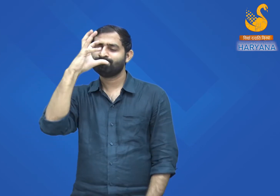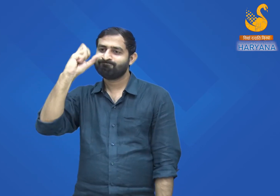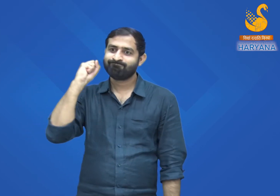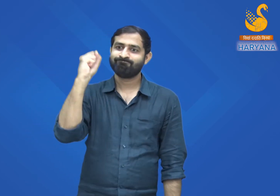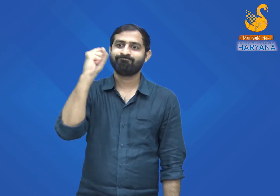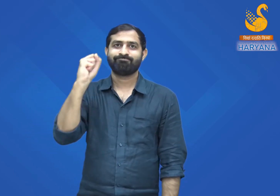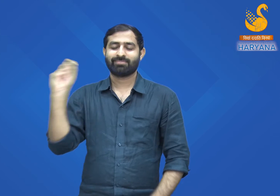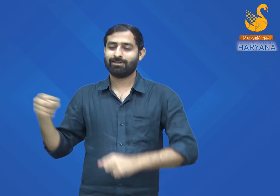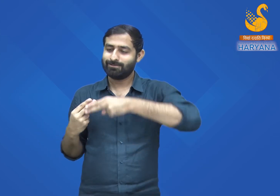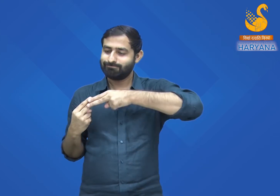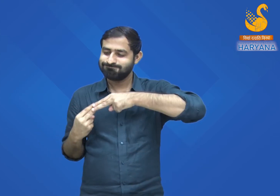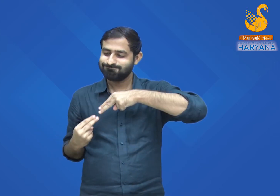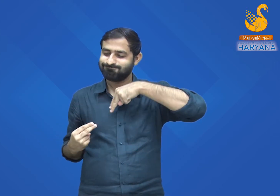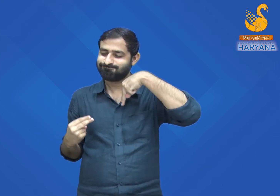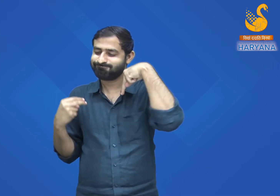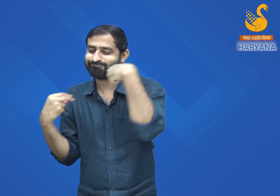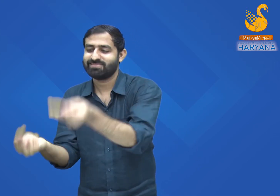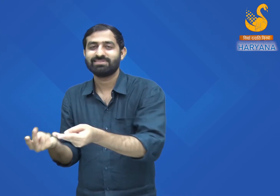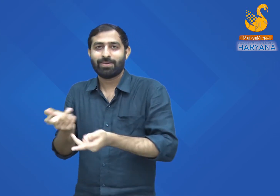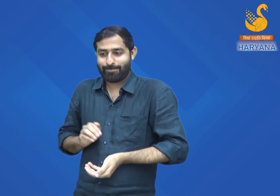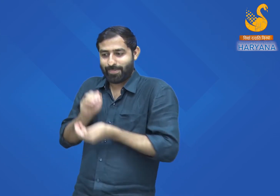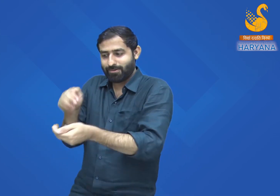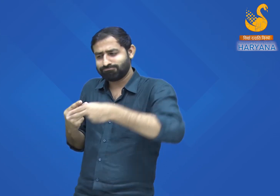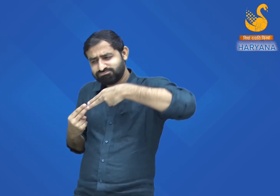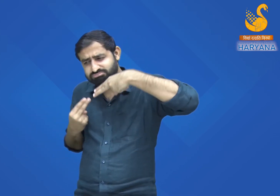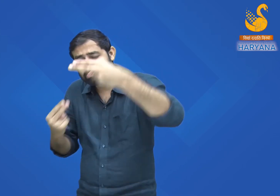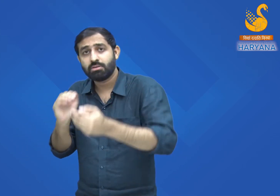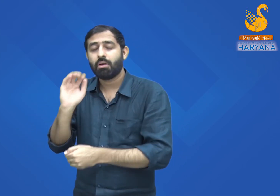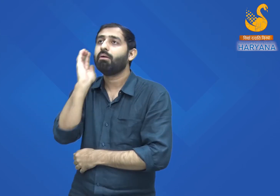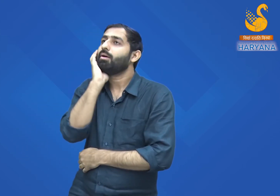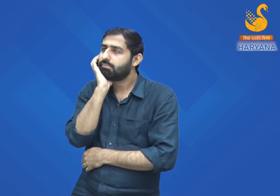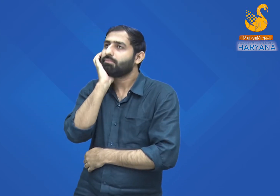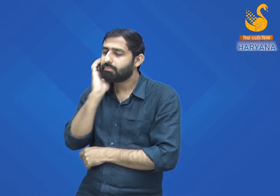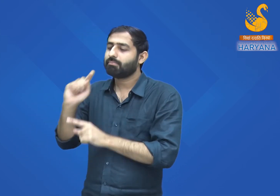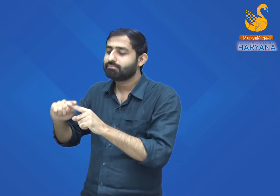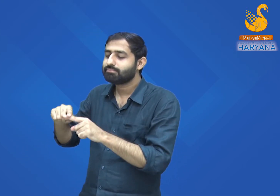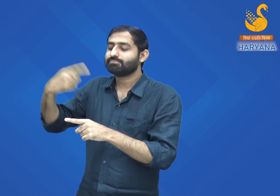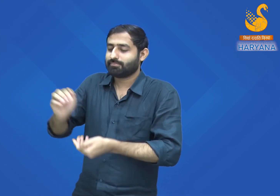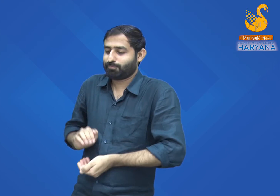with their children, with their grandchildren or they will have discussions with the younger generation